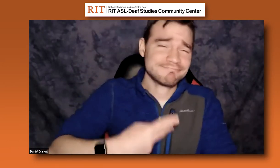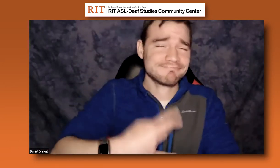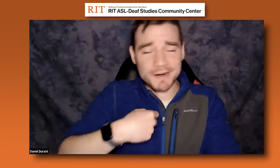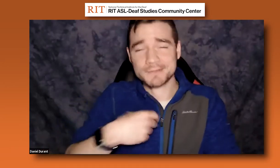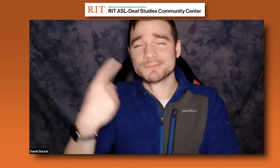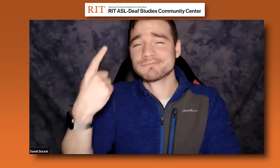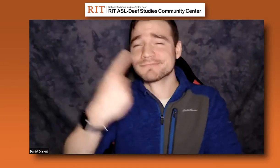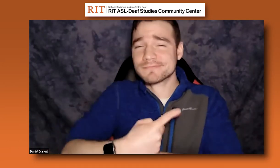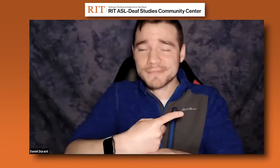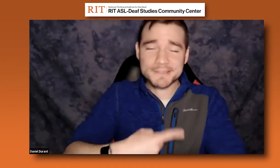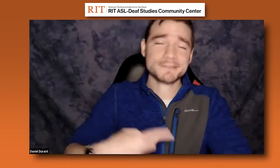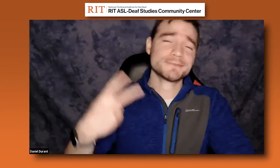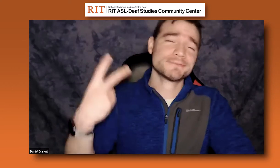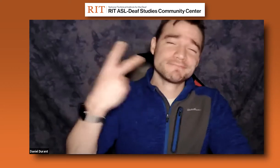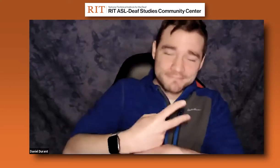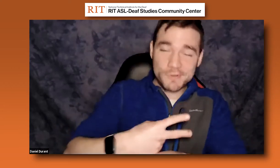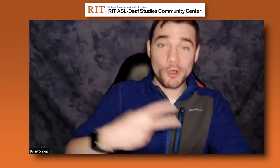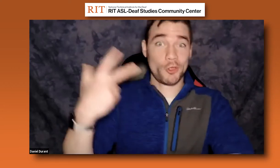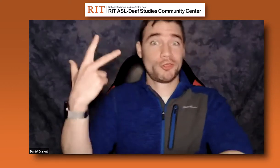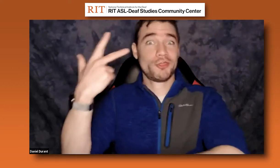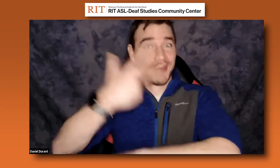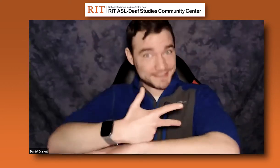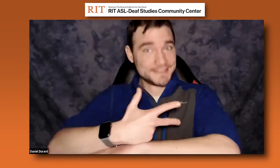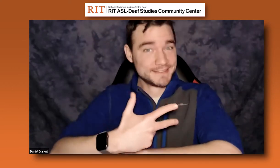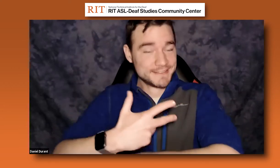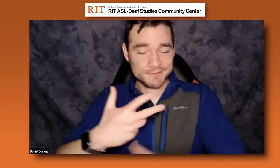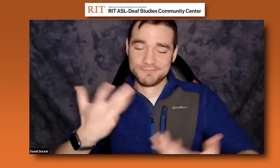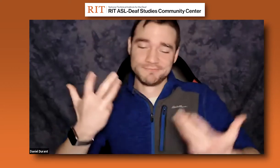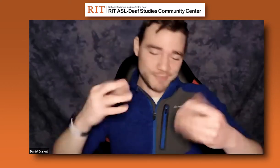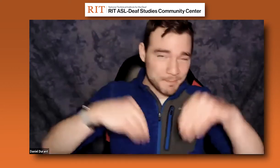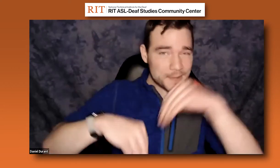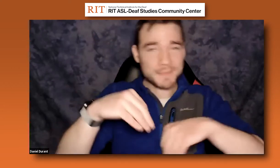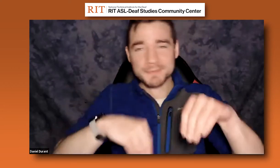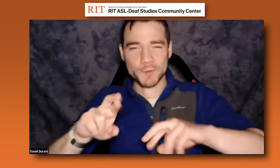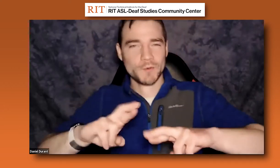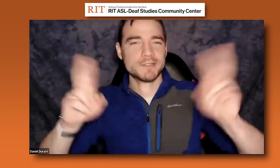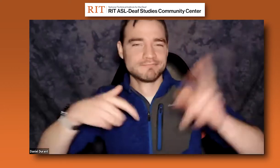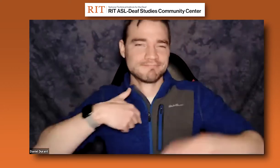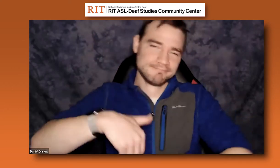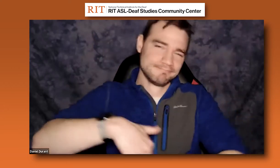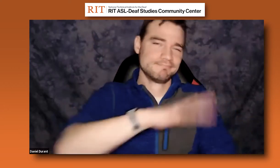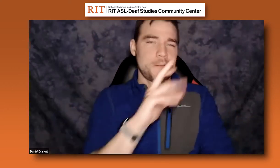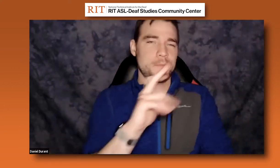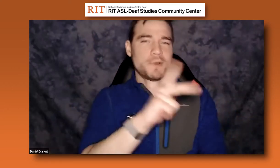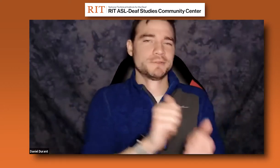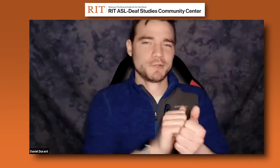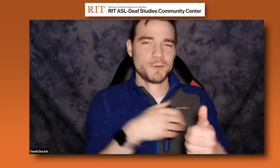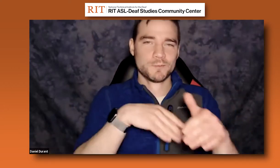I'll take care of him." One day went by, two days, 3 days; she started packing up my stuff, making me ready